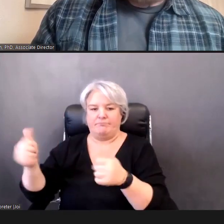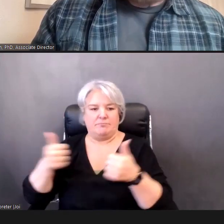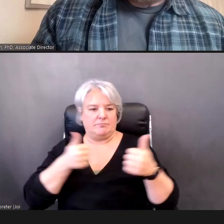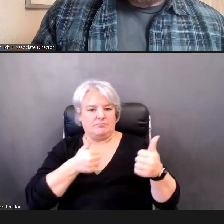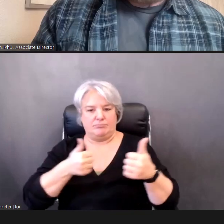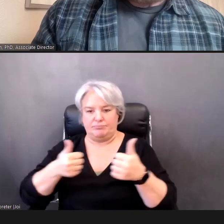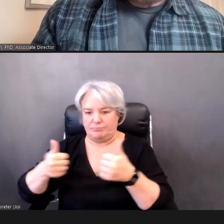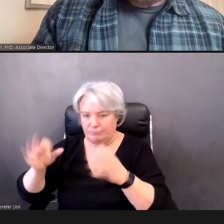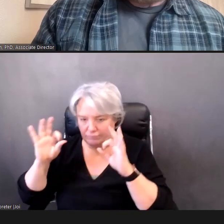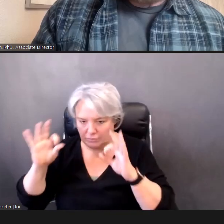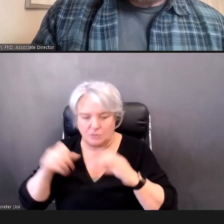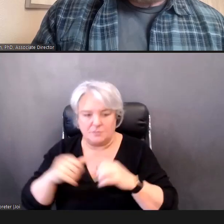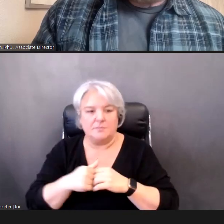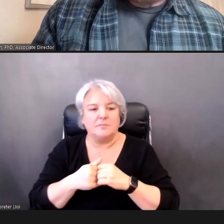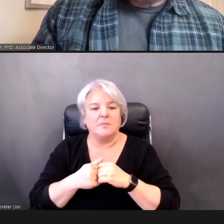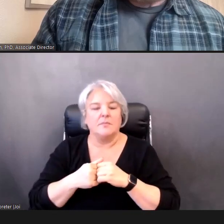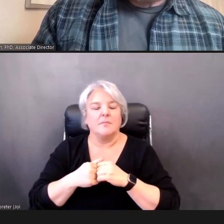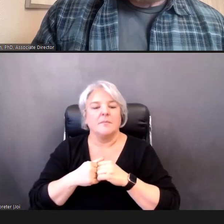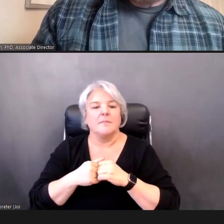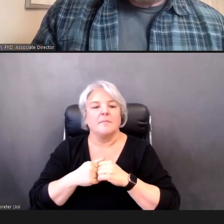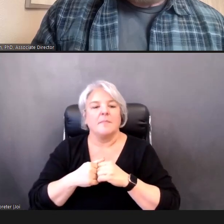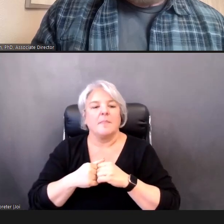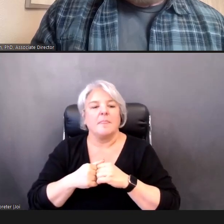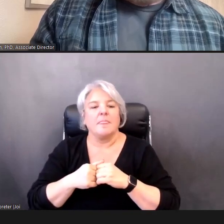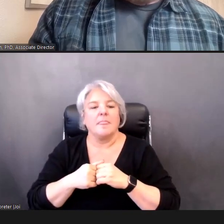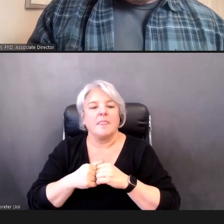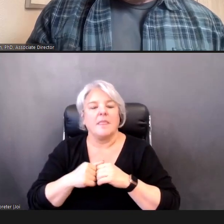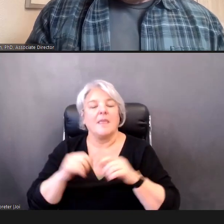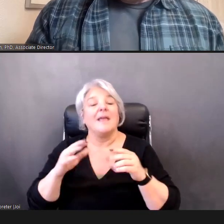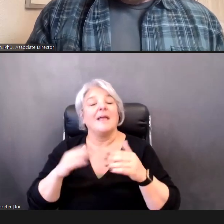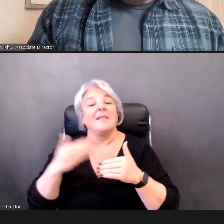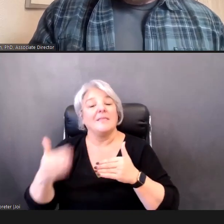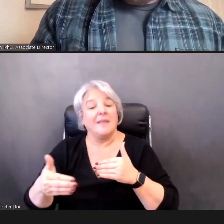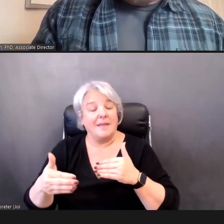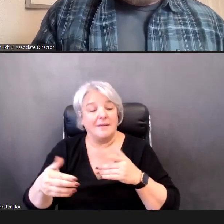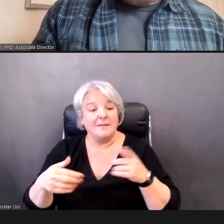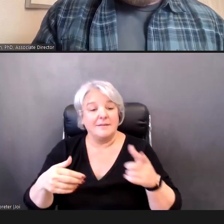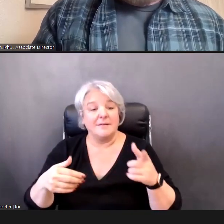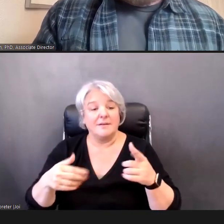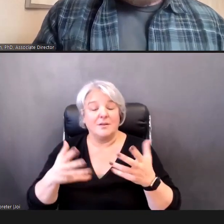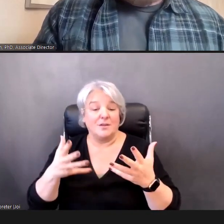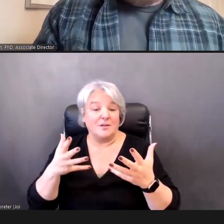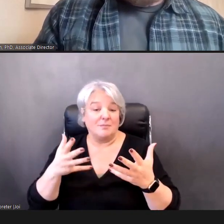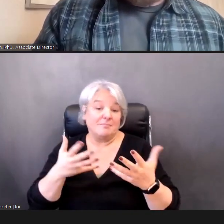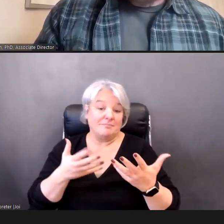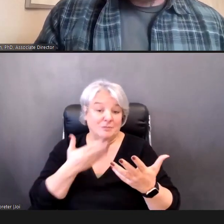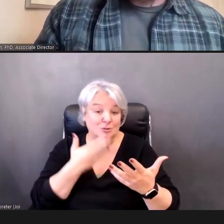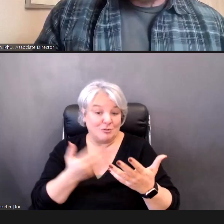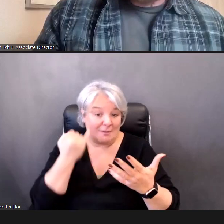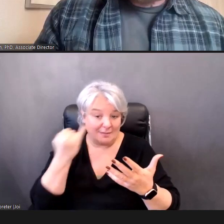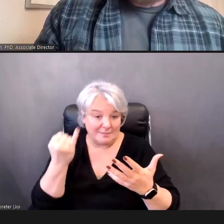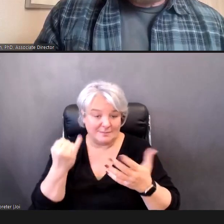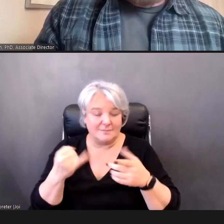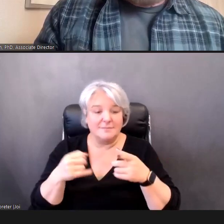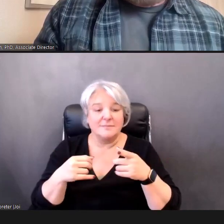pitches okay um and then what we'd like